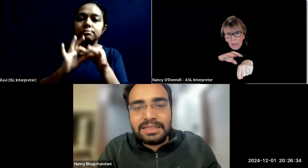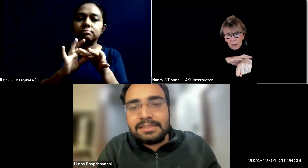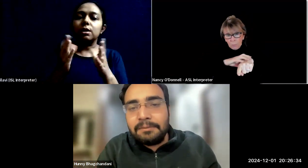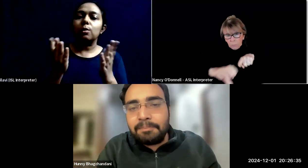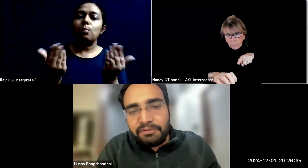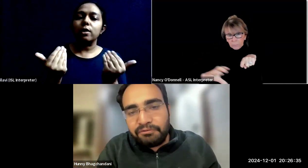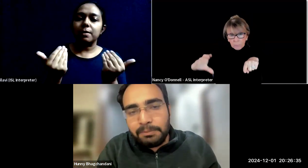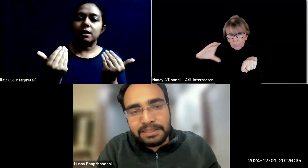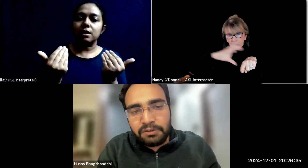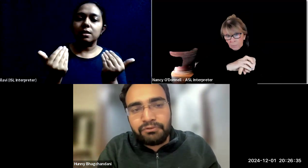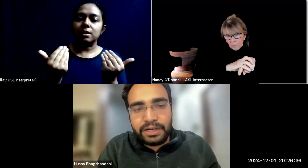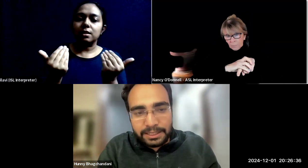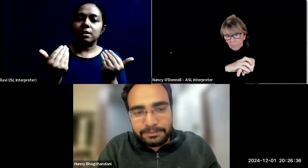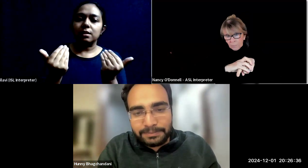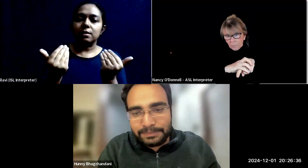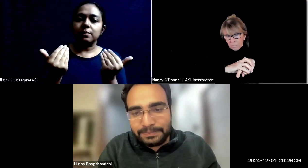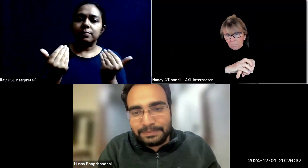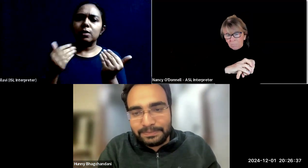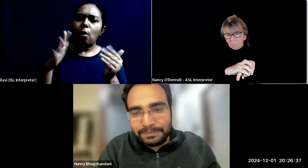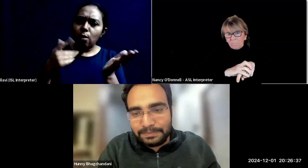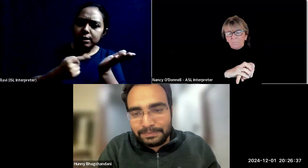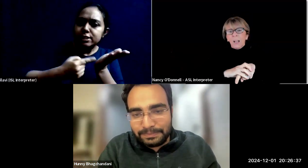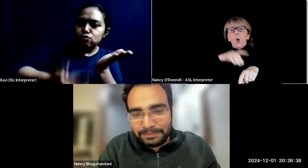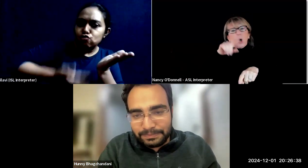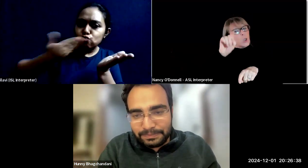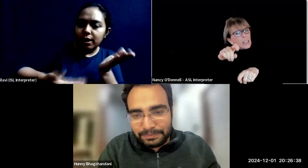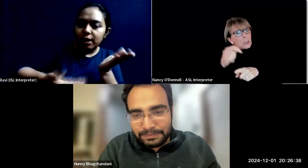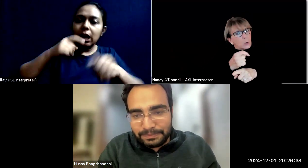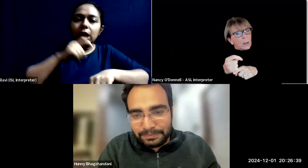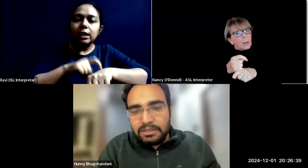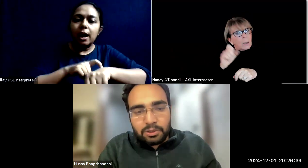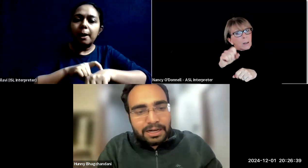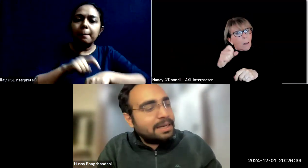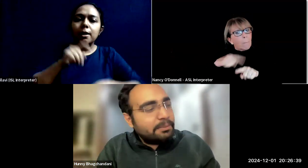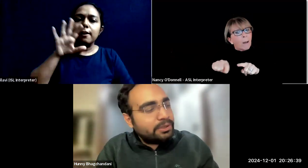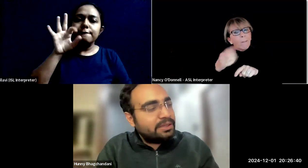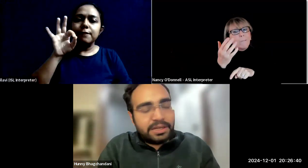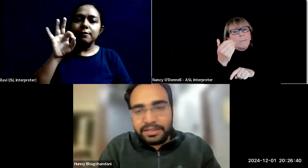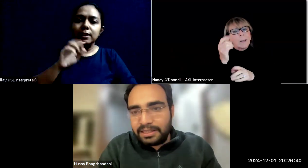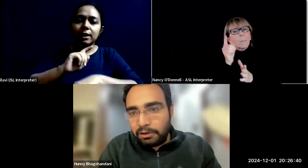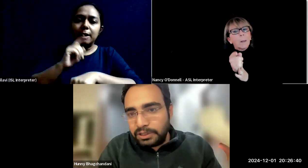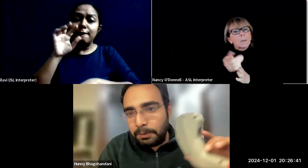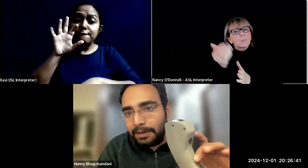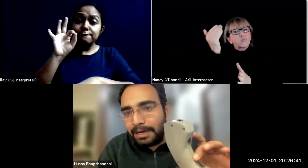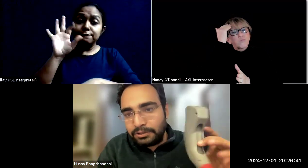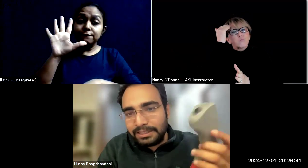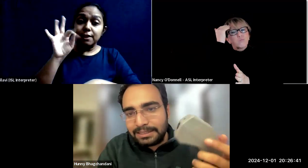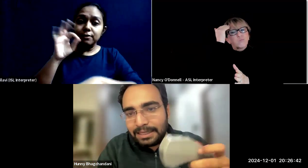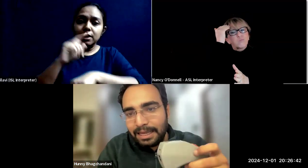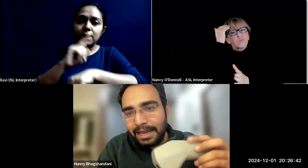with just 15 minutes of training. So currently more than 300,000 people are using this.